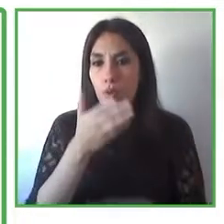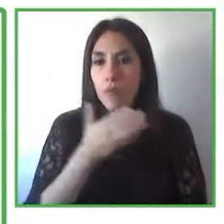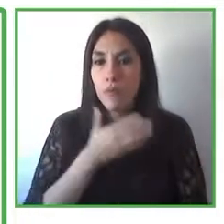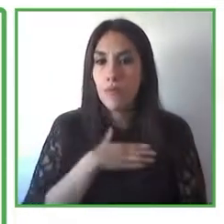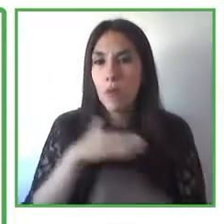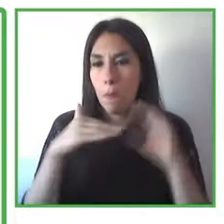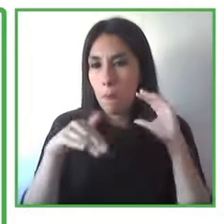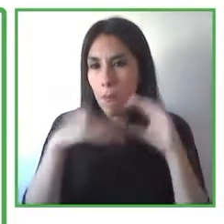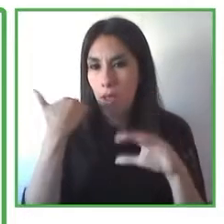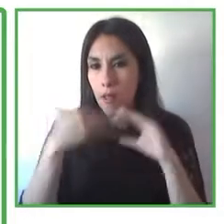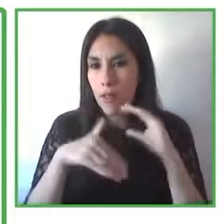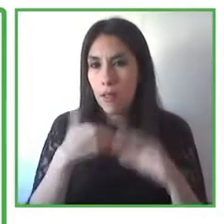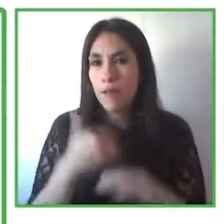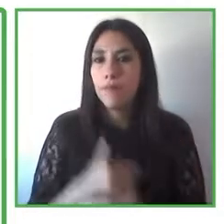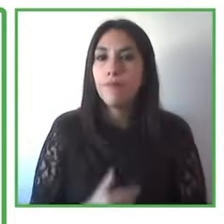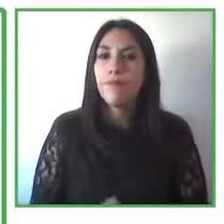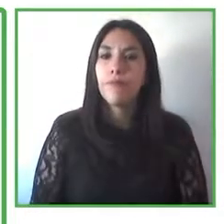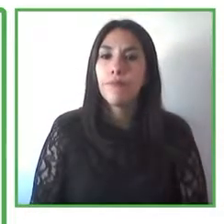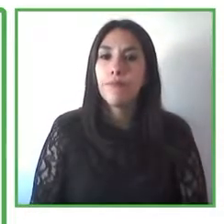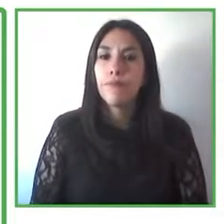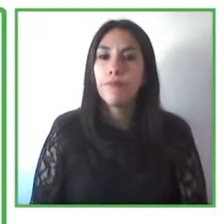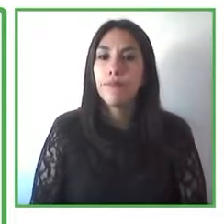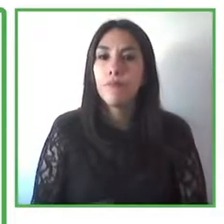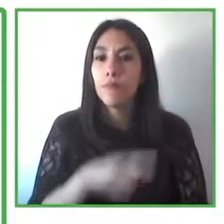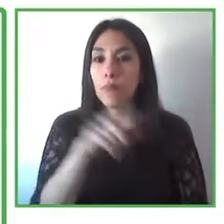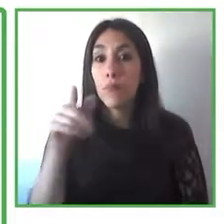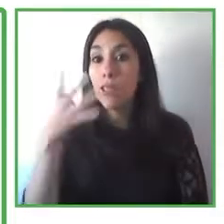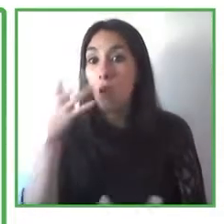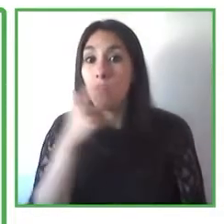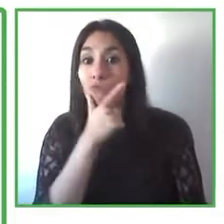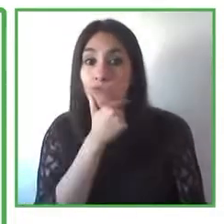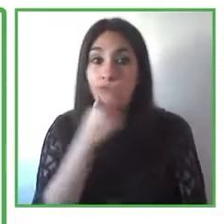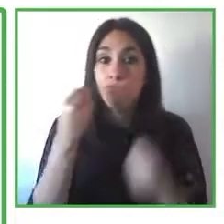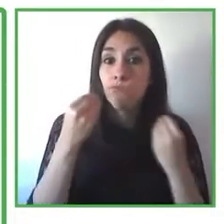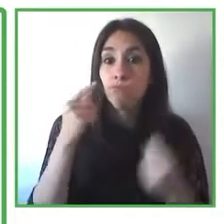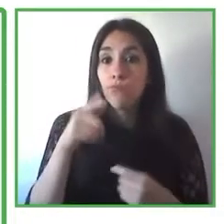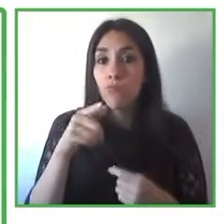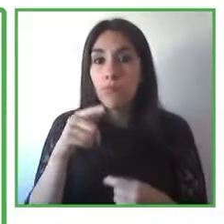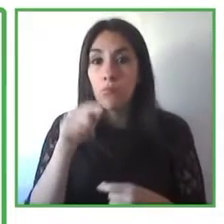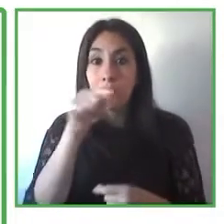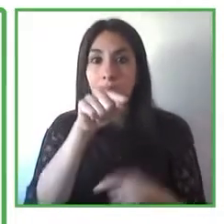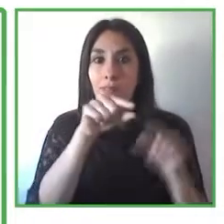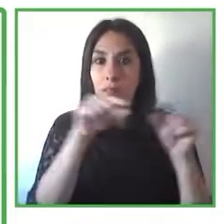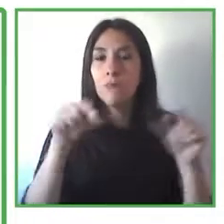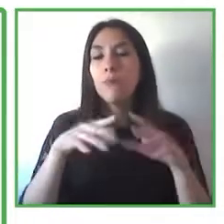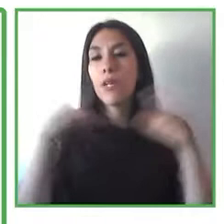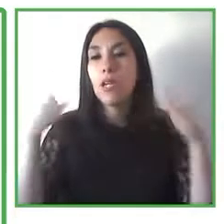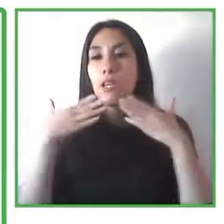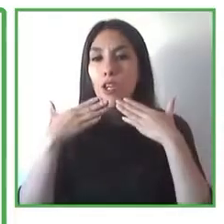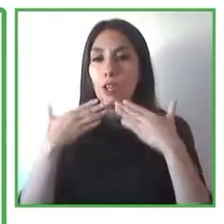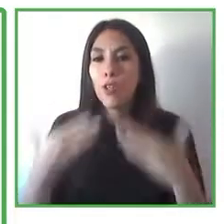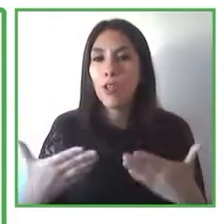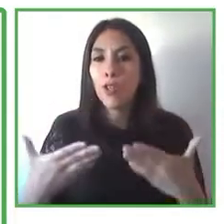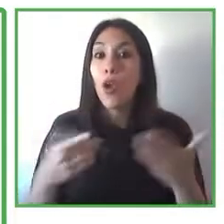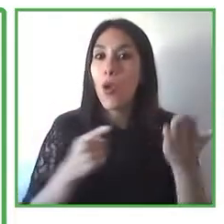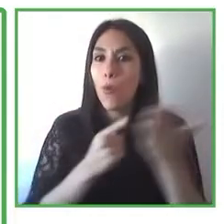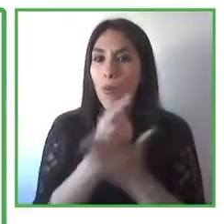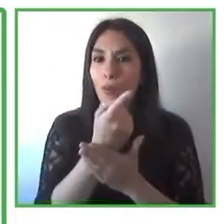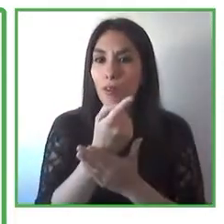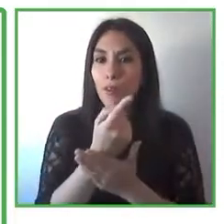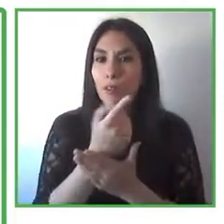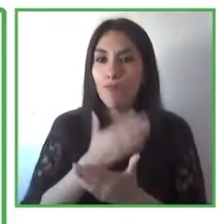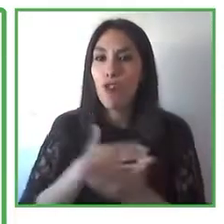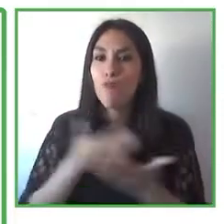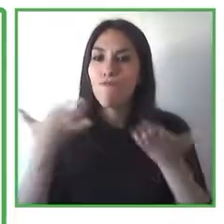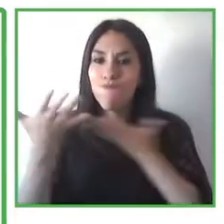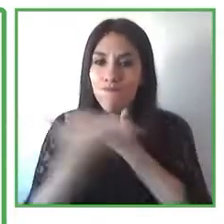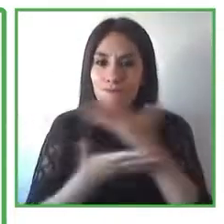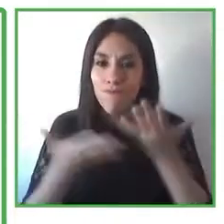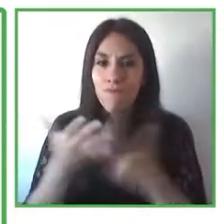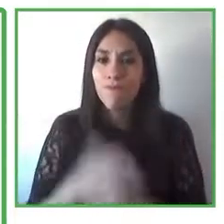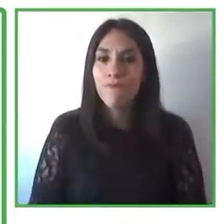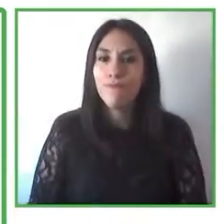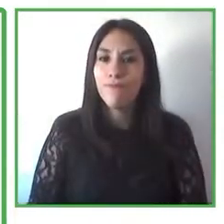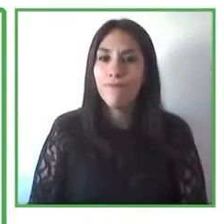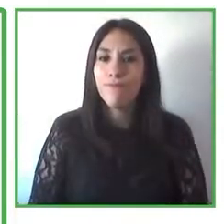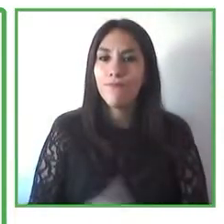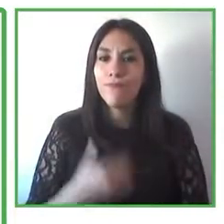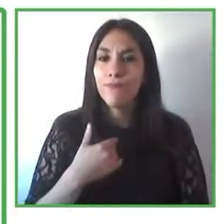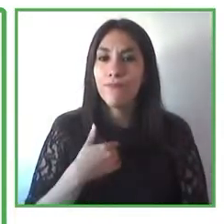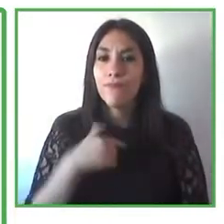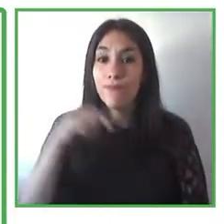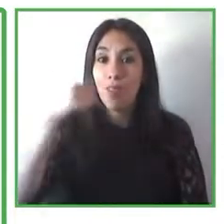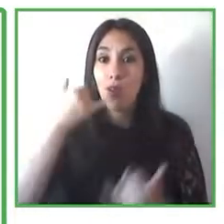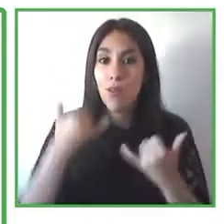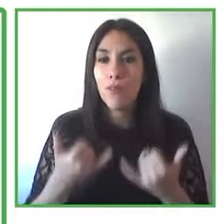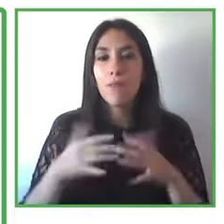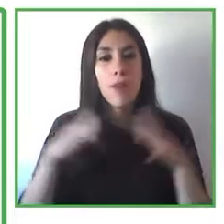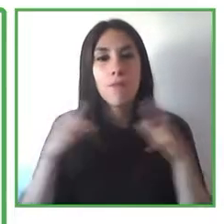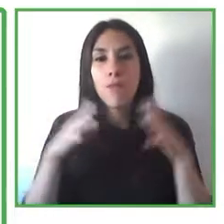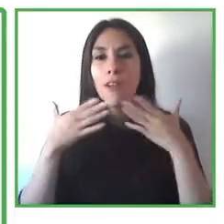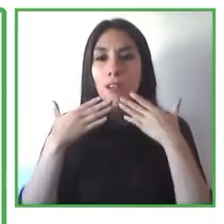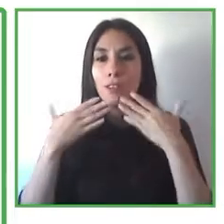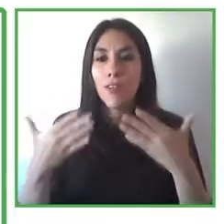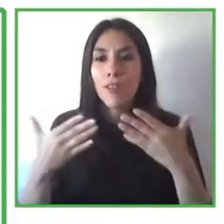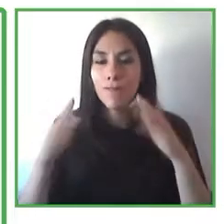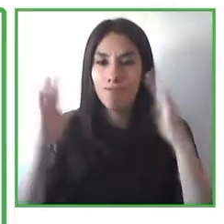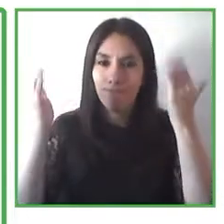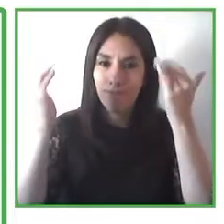Thank you, Pablo, back to you, thank you.